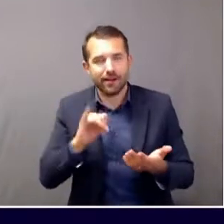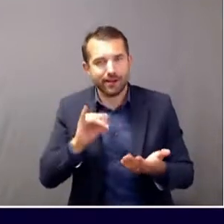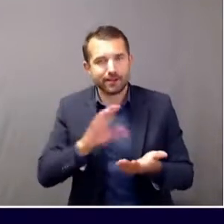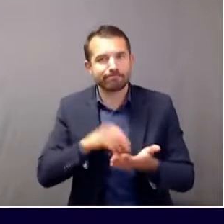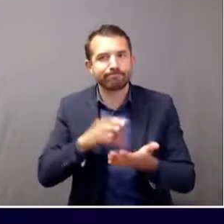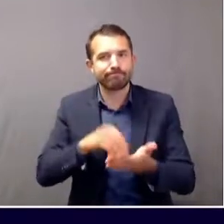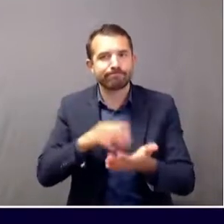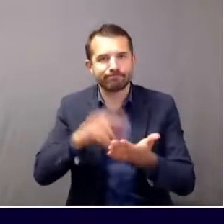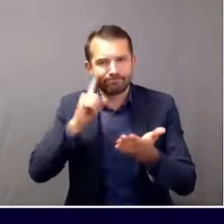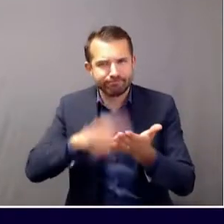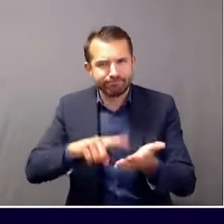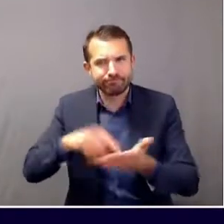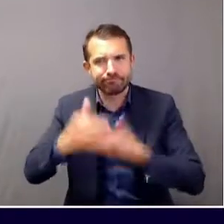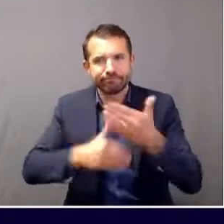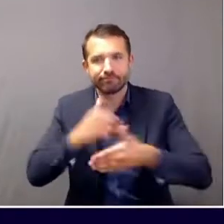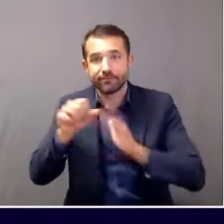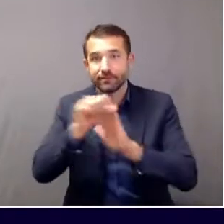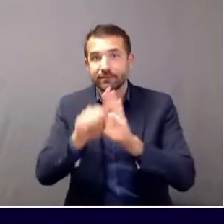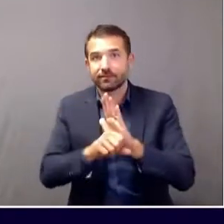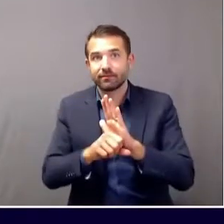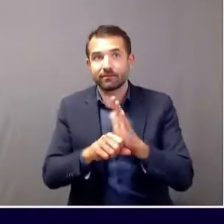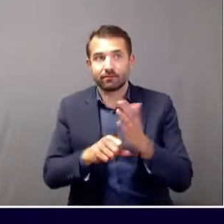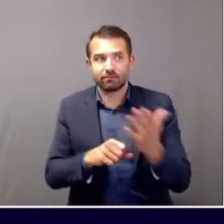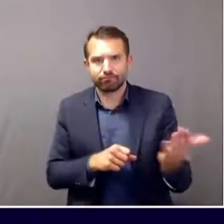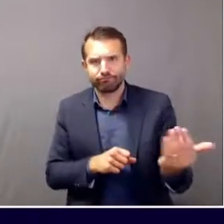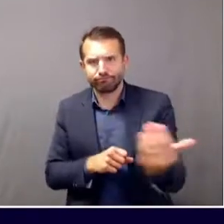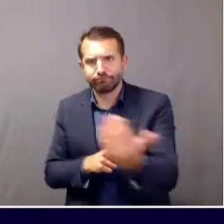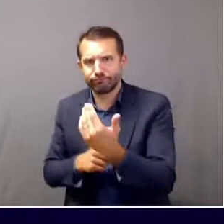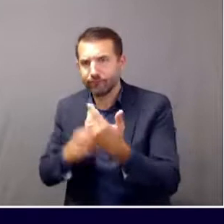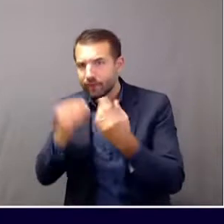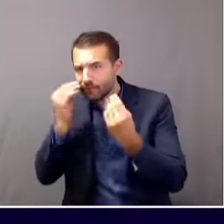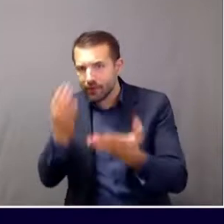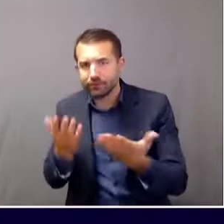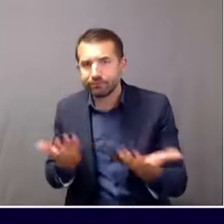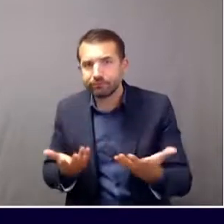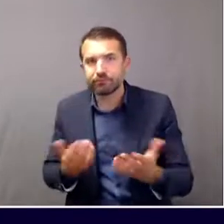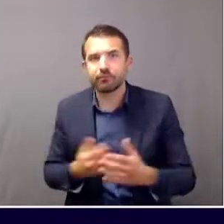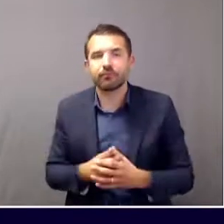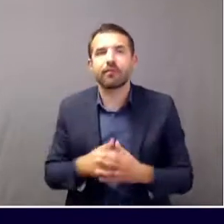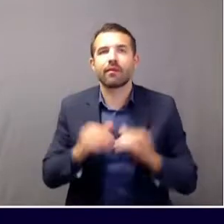that other states have conducted